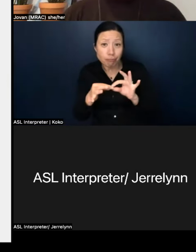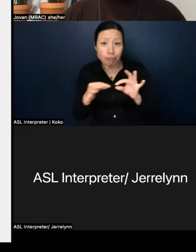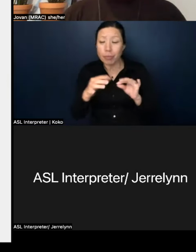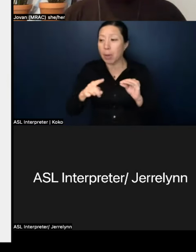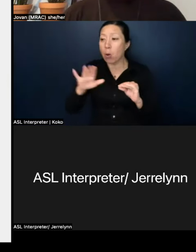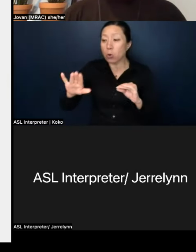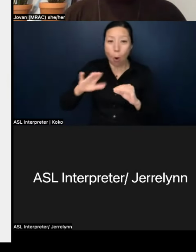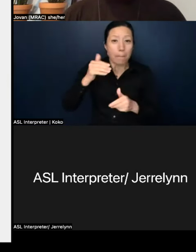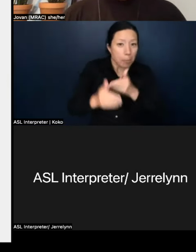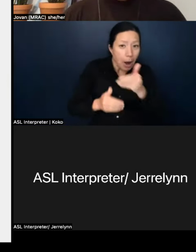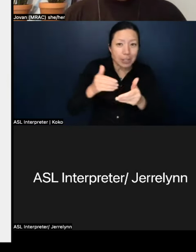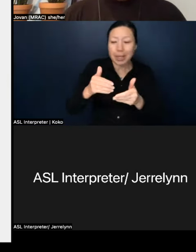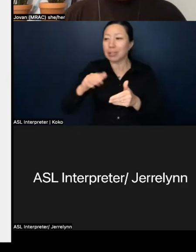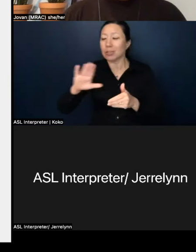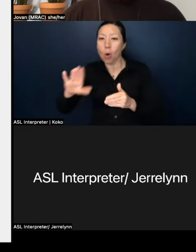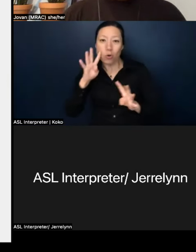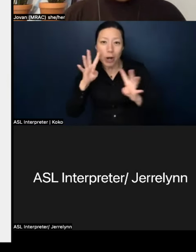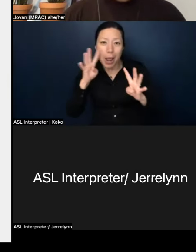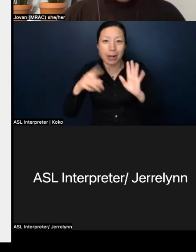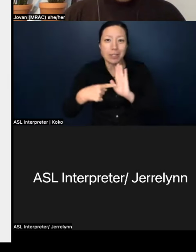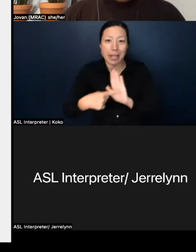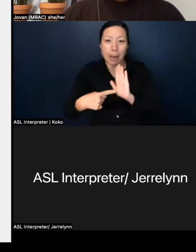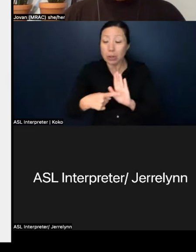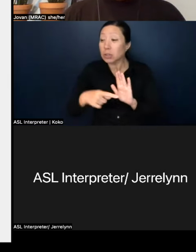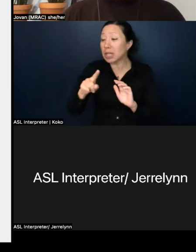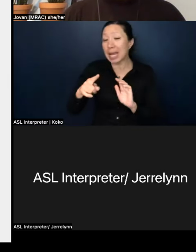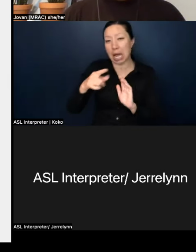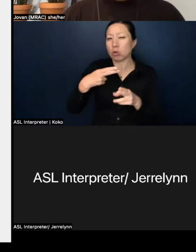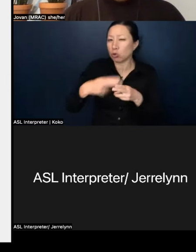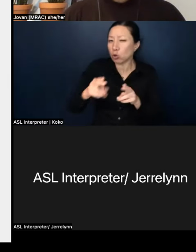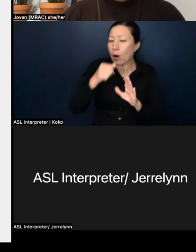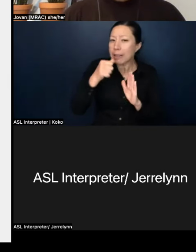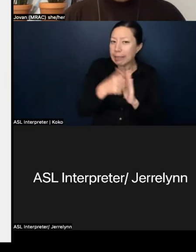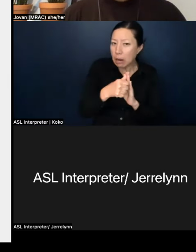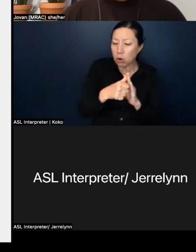It could be a short letter, a video, or an audio file.